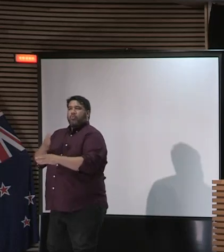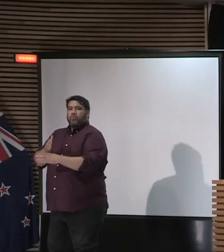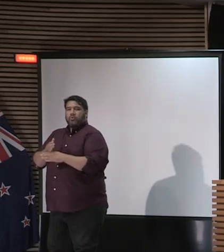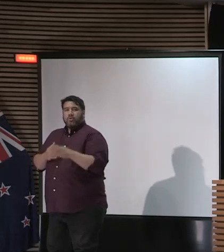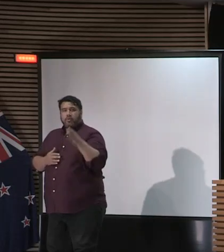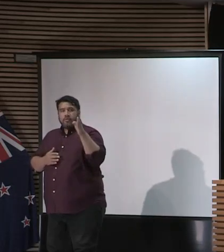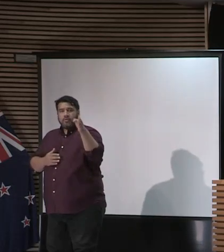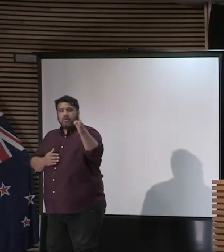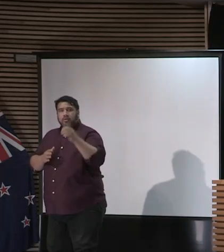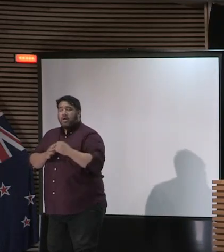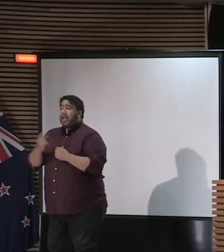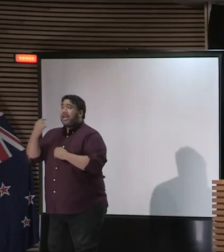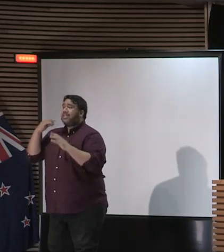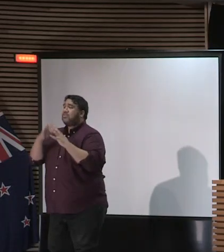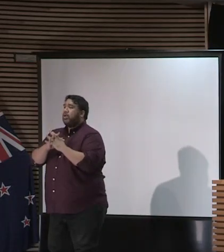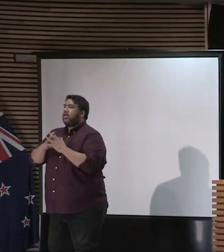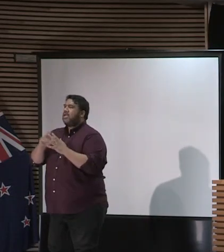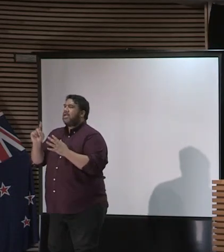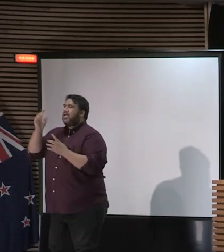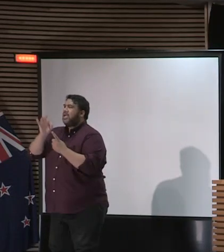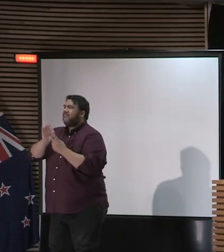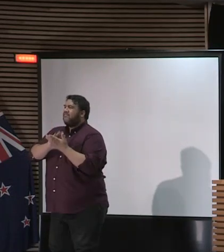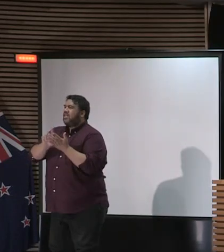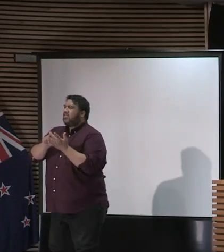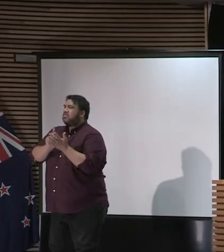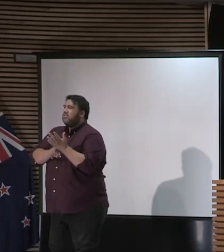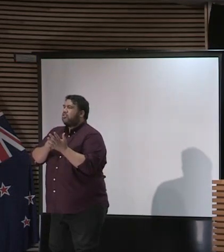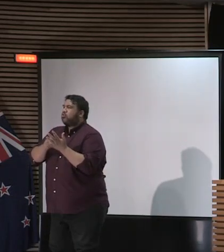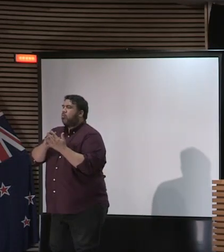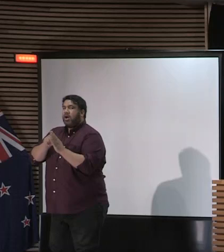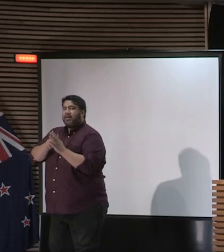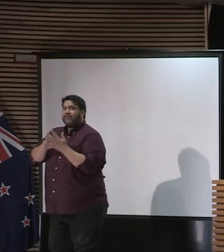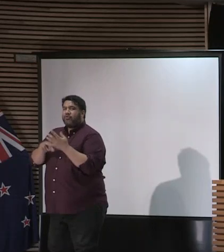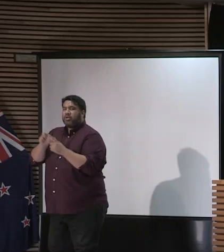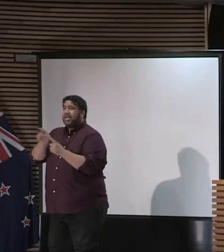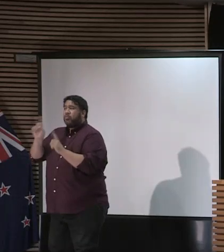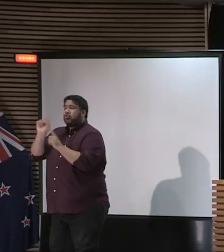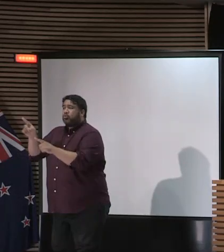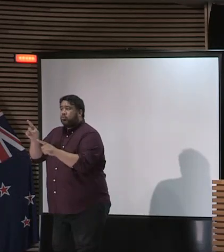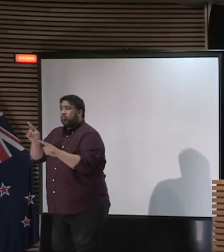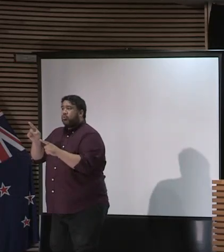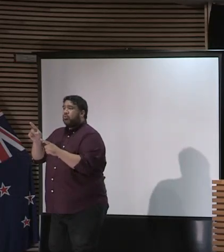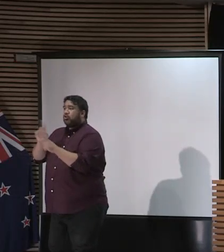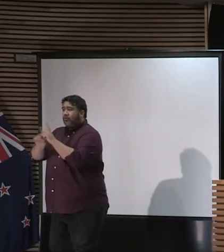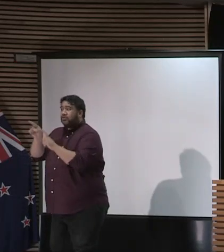doing that as we go. Down the back.